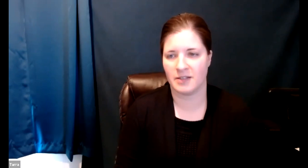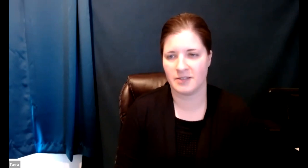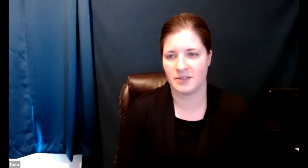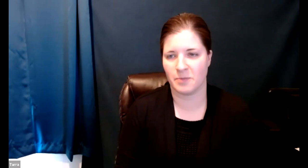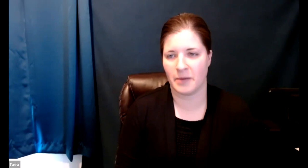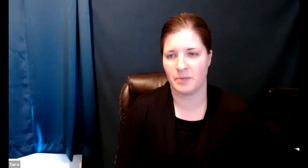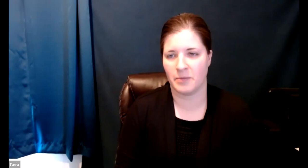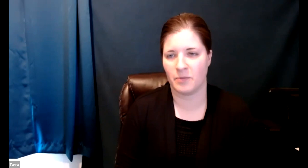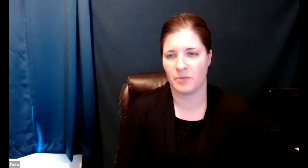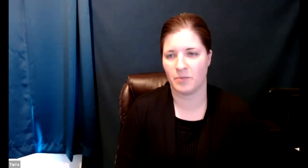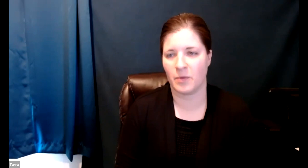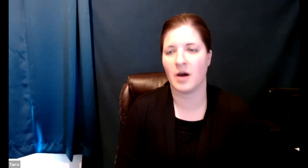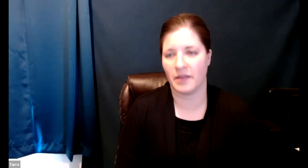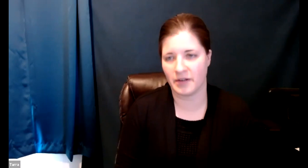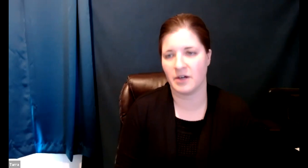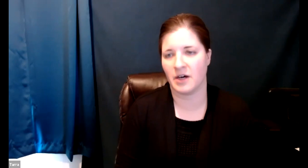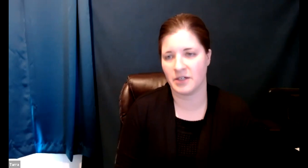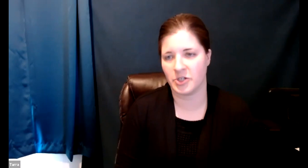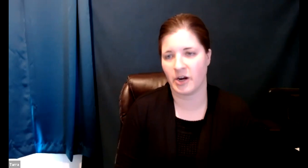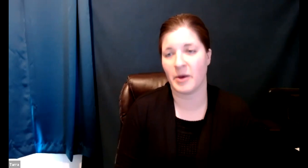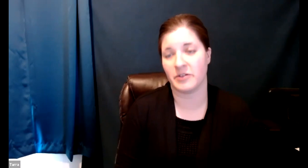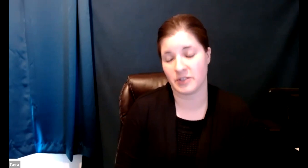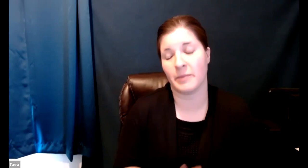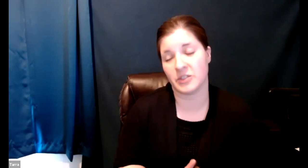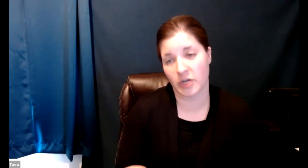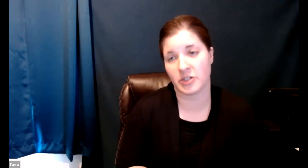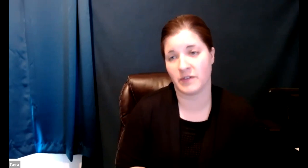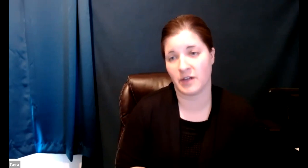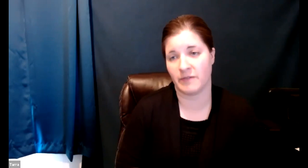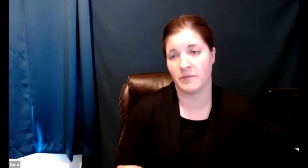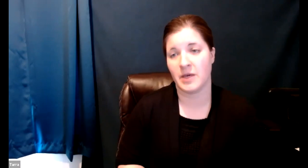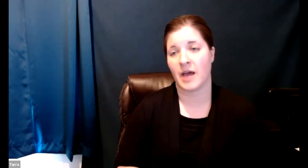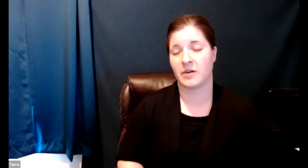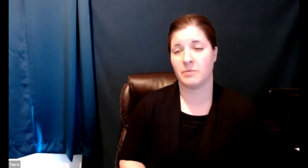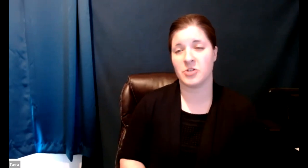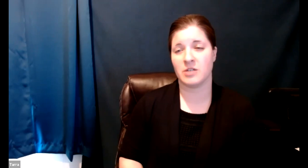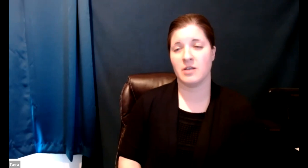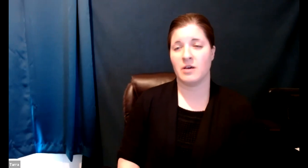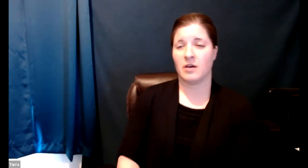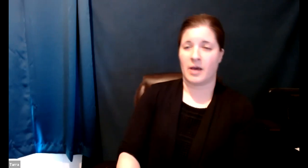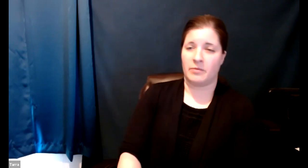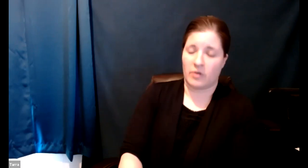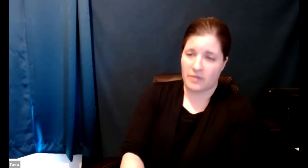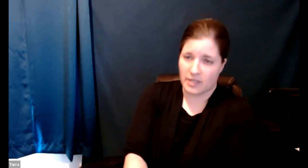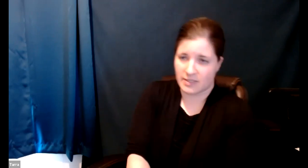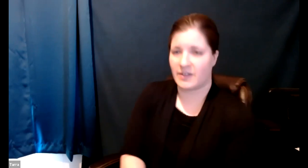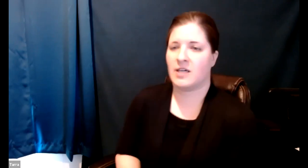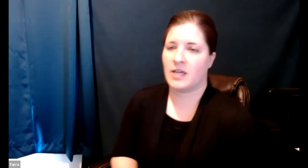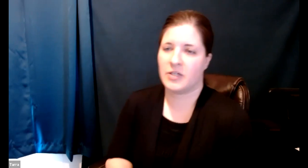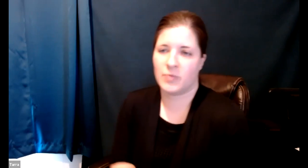Jessalyn Akerman-Frank.